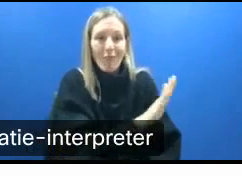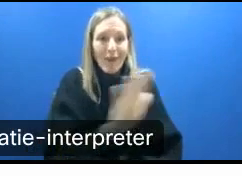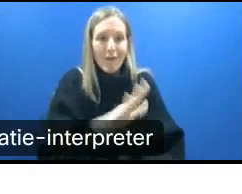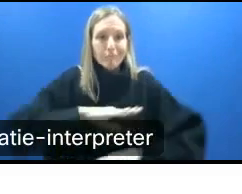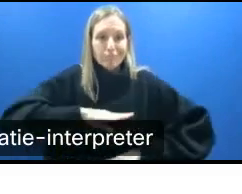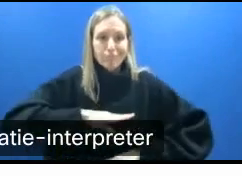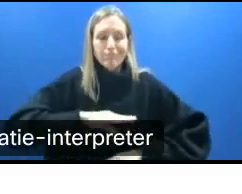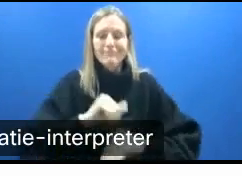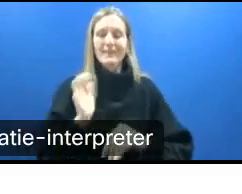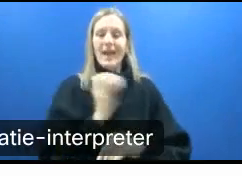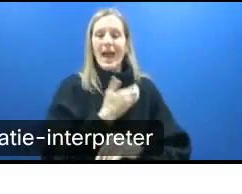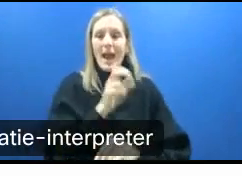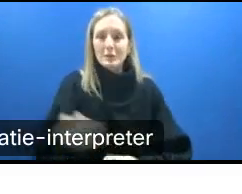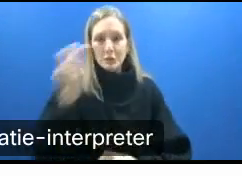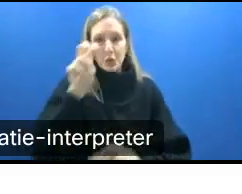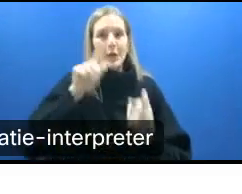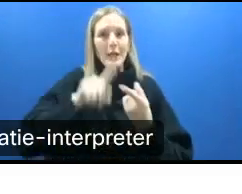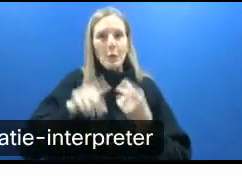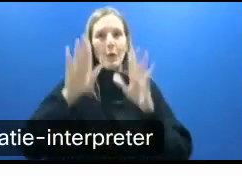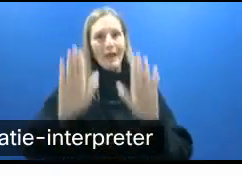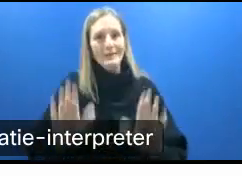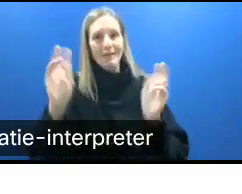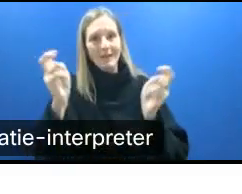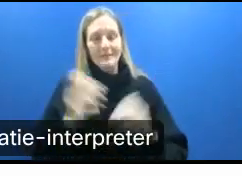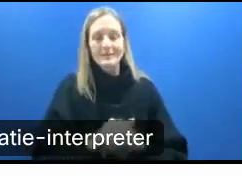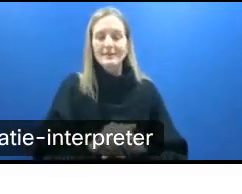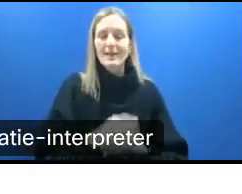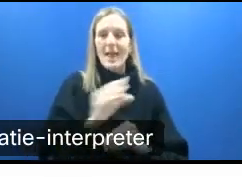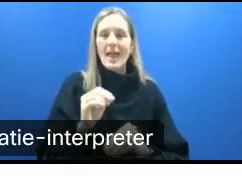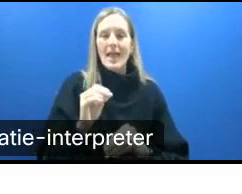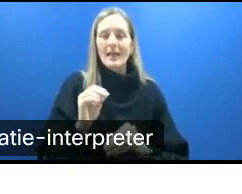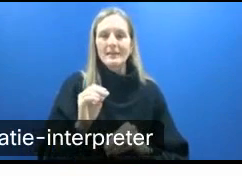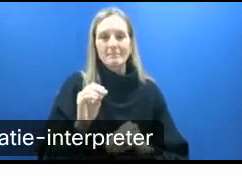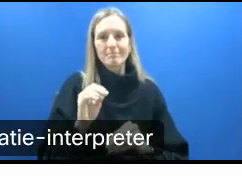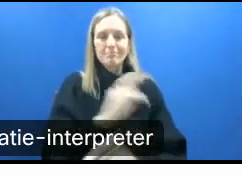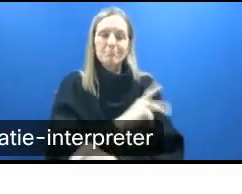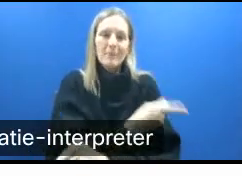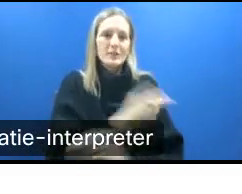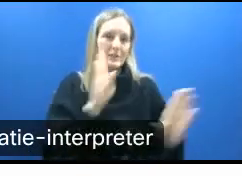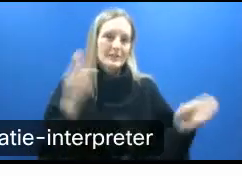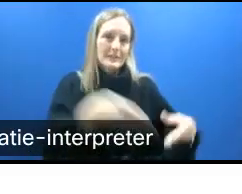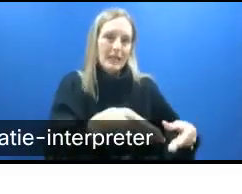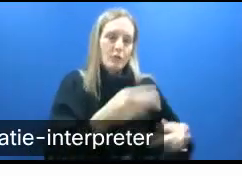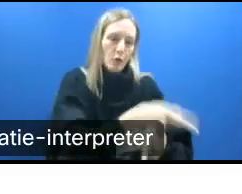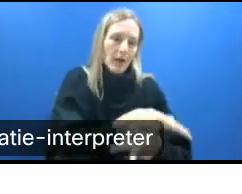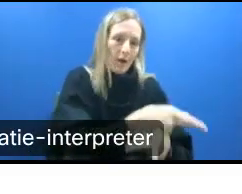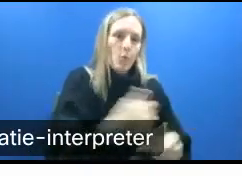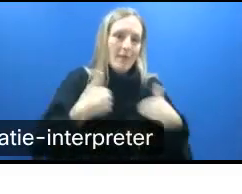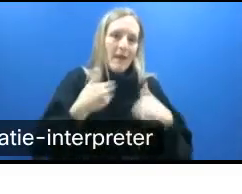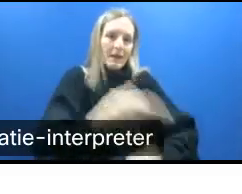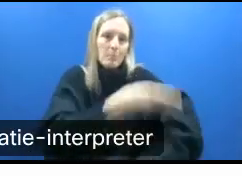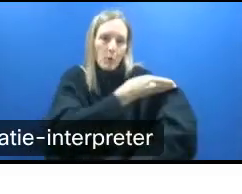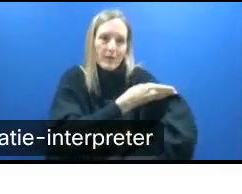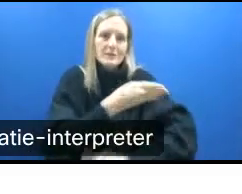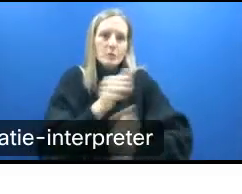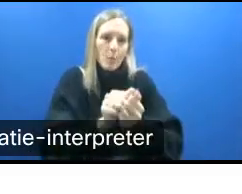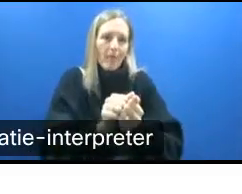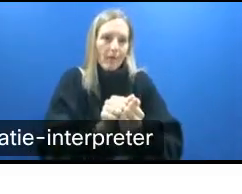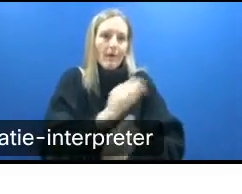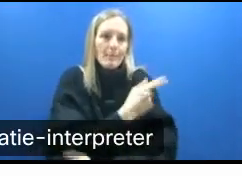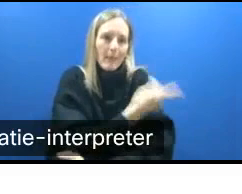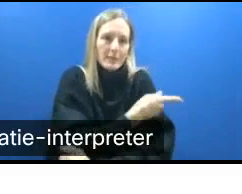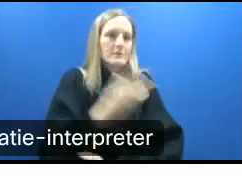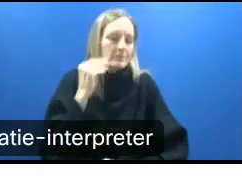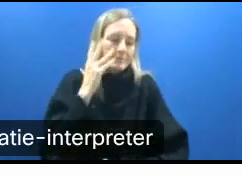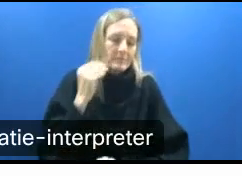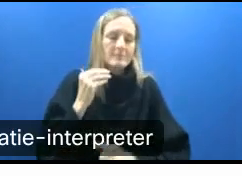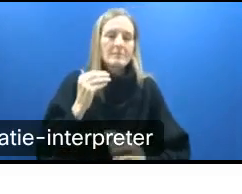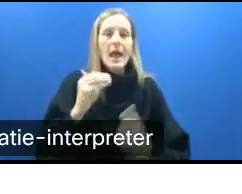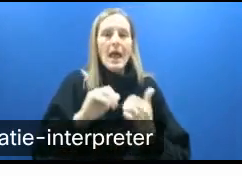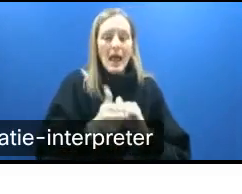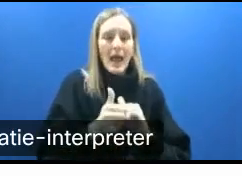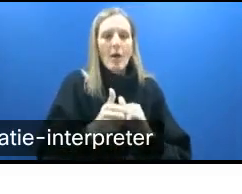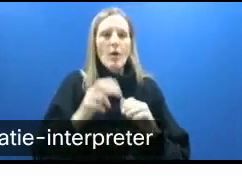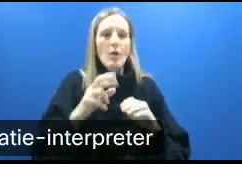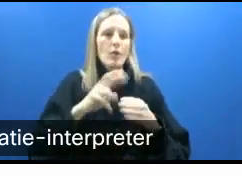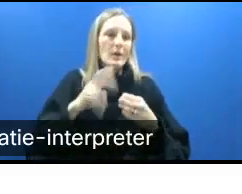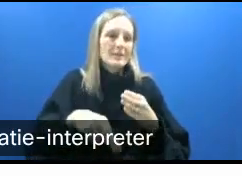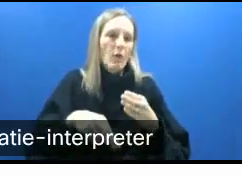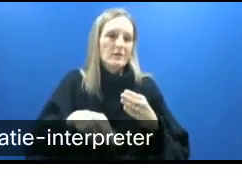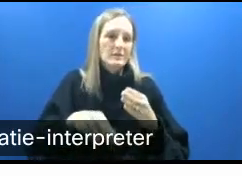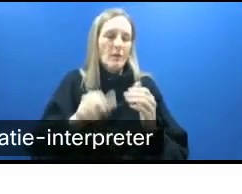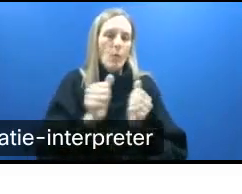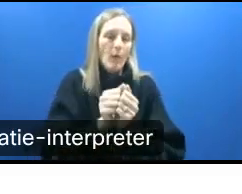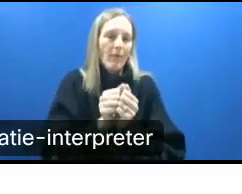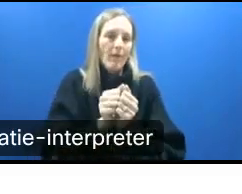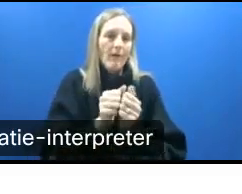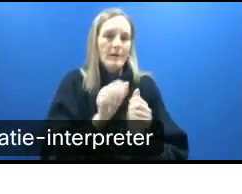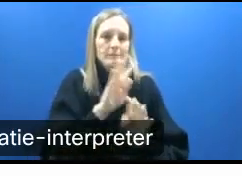our journey to excellence in person centered care has resulted in results in a significant improvement in the patient experience and employee engagement as evidence by results and our patient satisfaction and employee culture surveys.